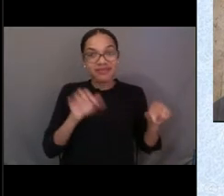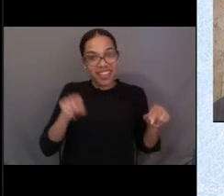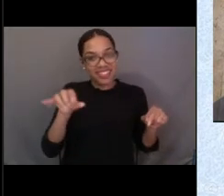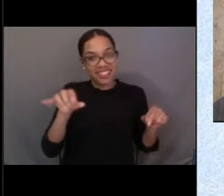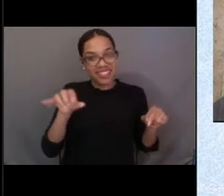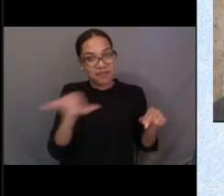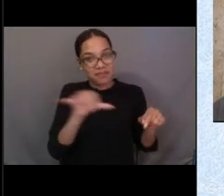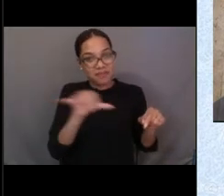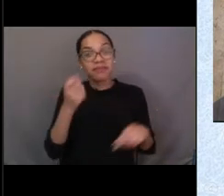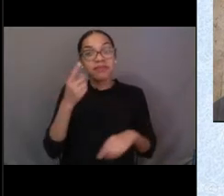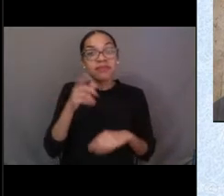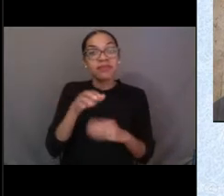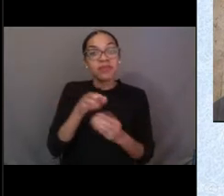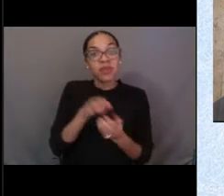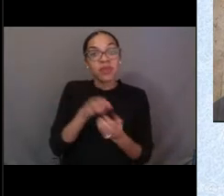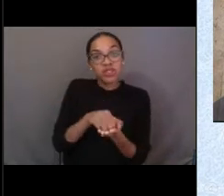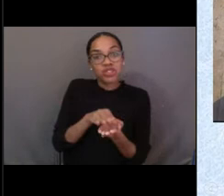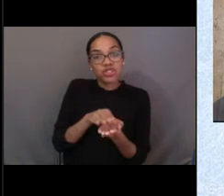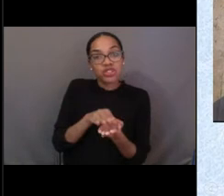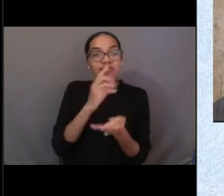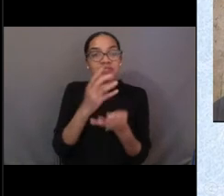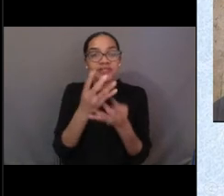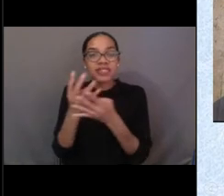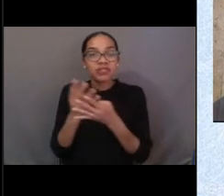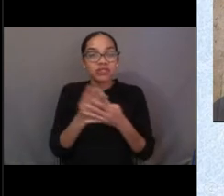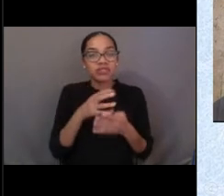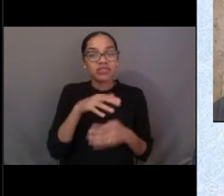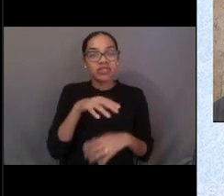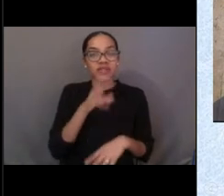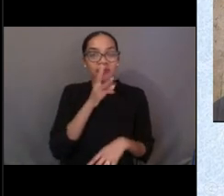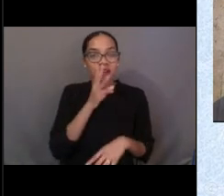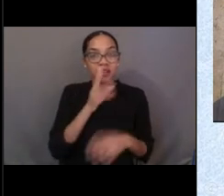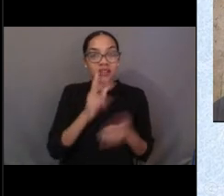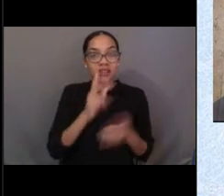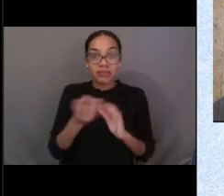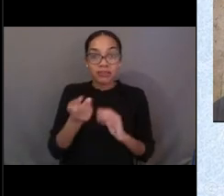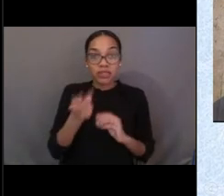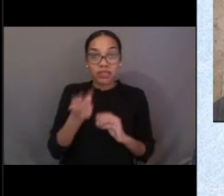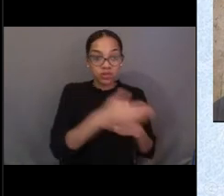They cleaned the algae out of the water. And so, if you put two tanks side-by-side, just like we did,